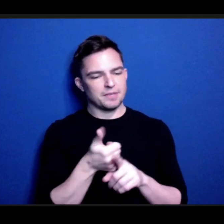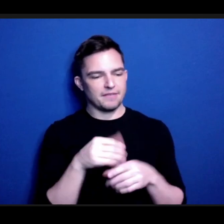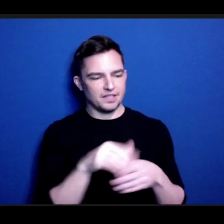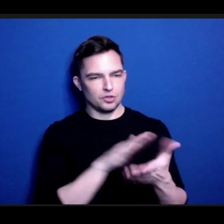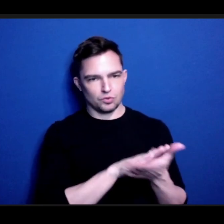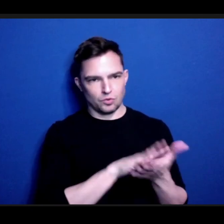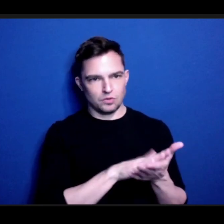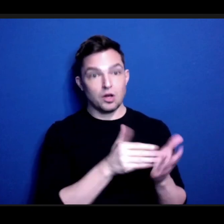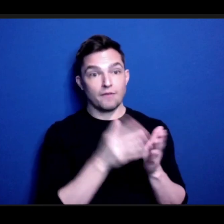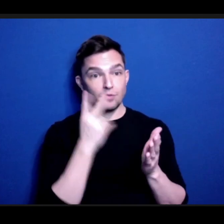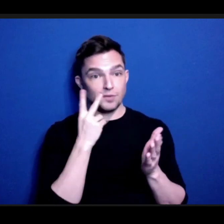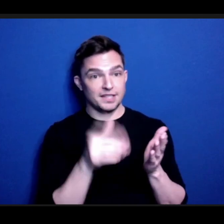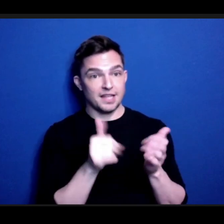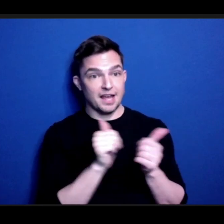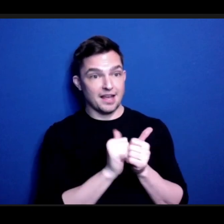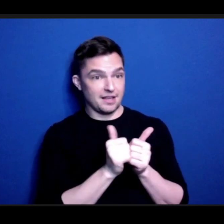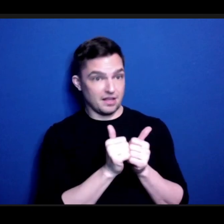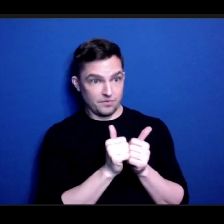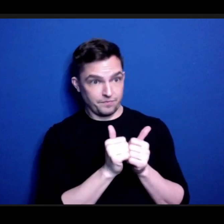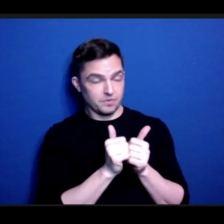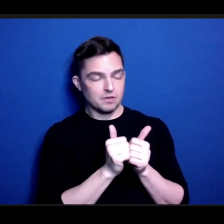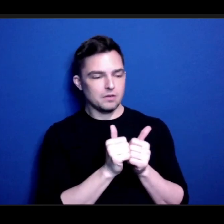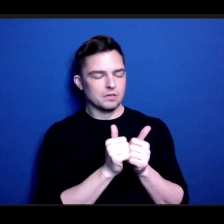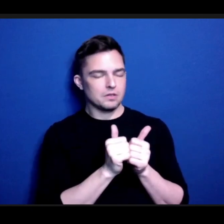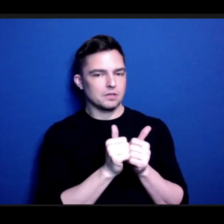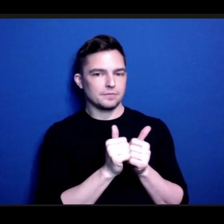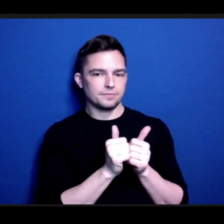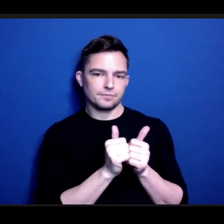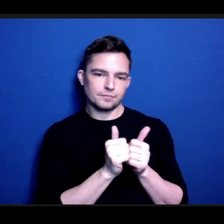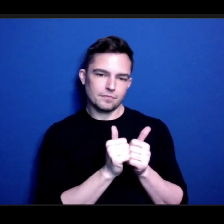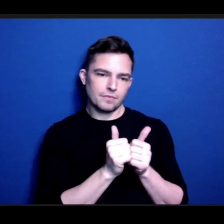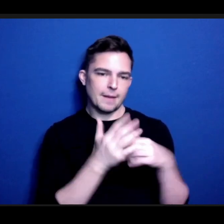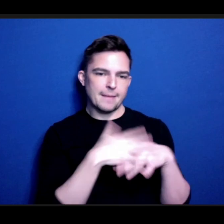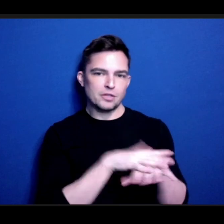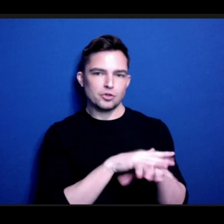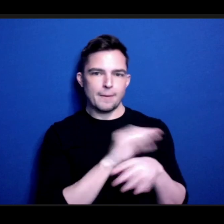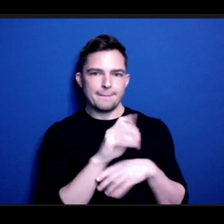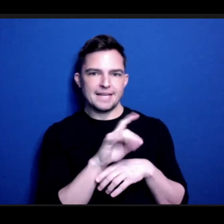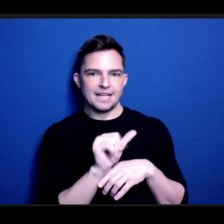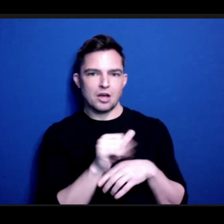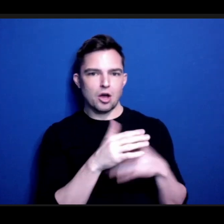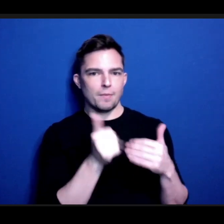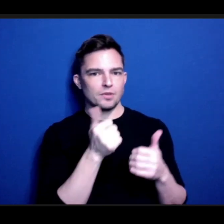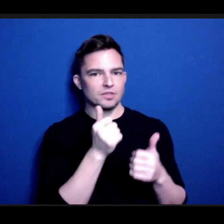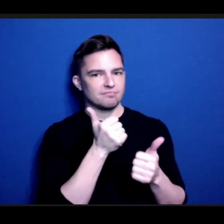happening is, you know, on mainstream media, almost every week you'll see a story about